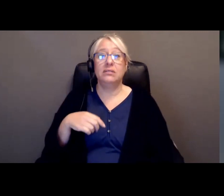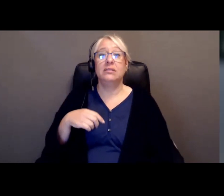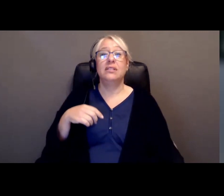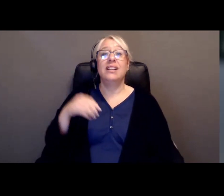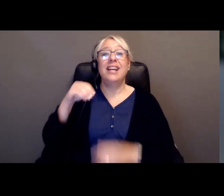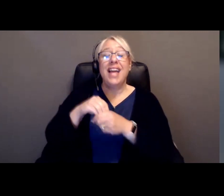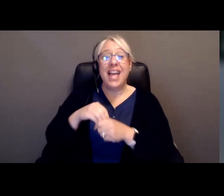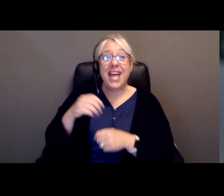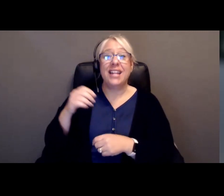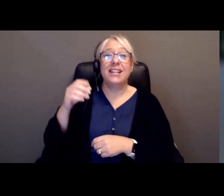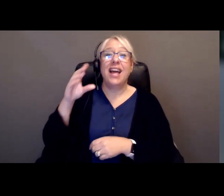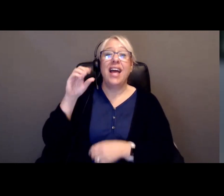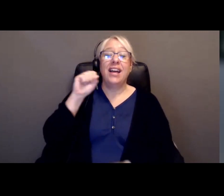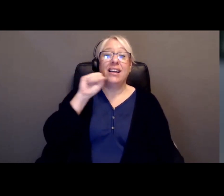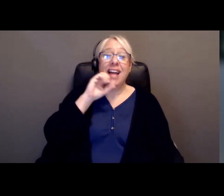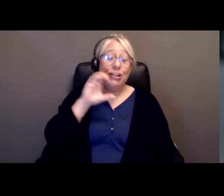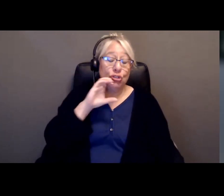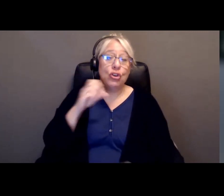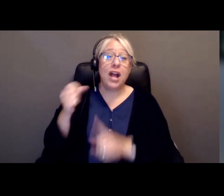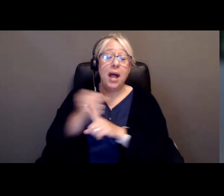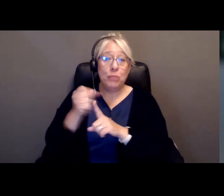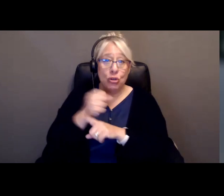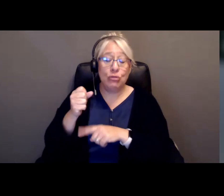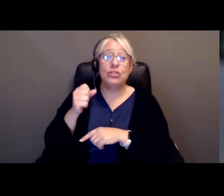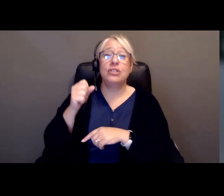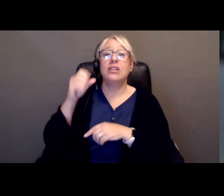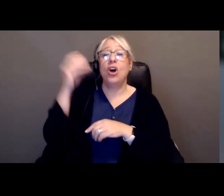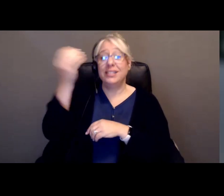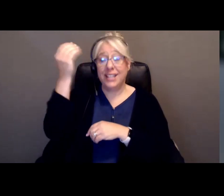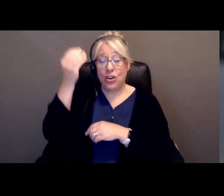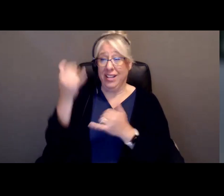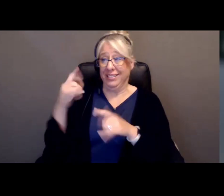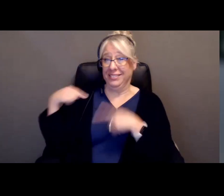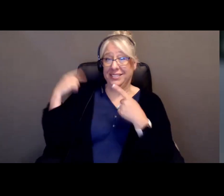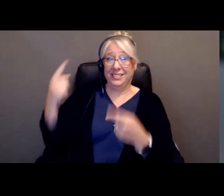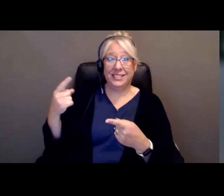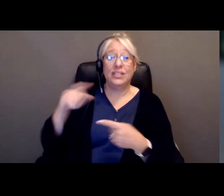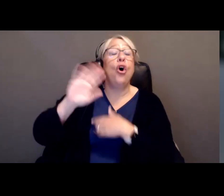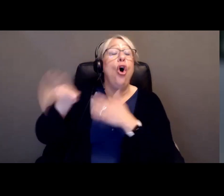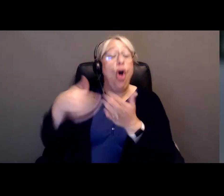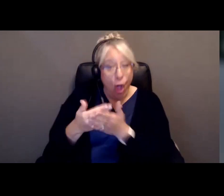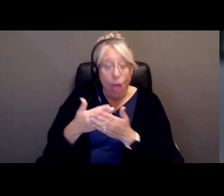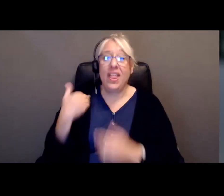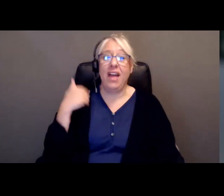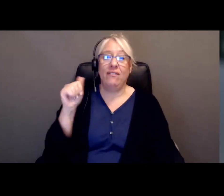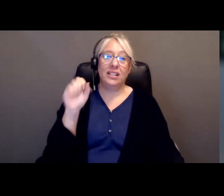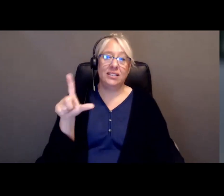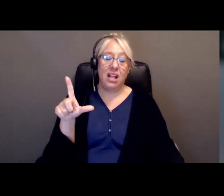to this day, 99% of their webinars and educational material is all done in ASL. I've had people from